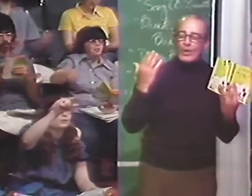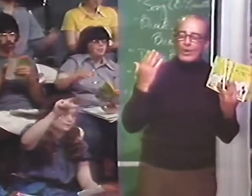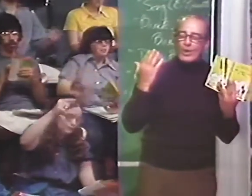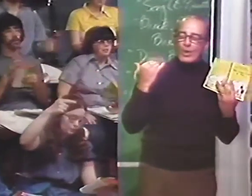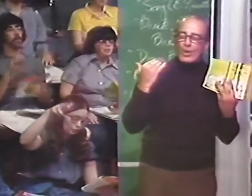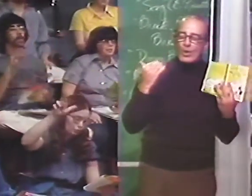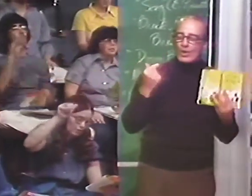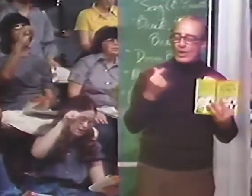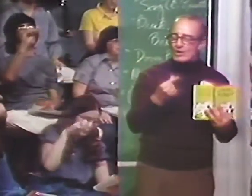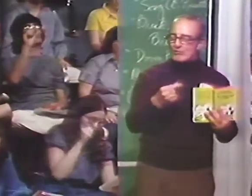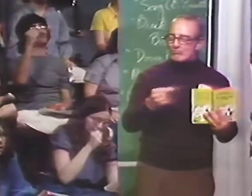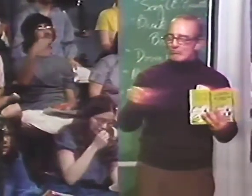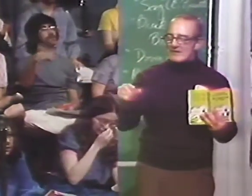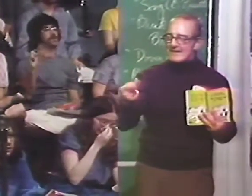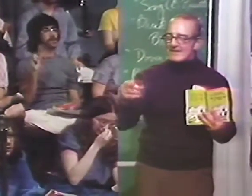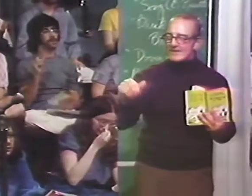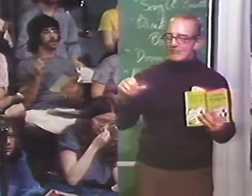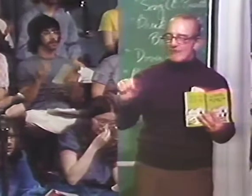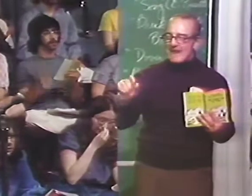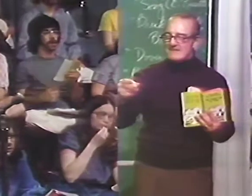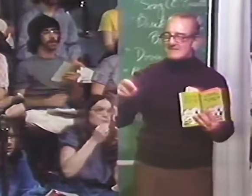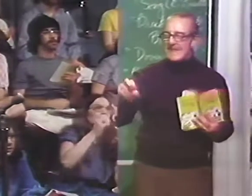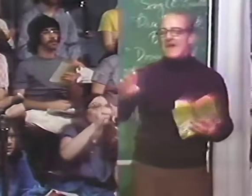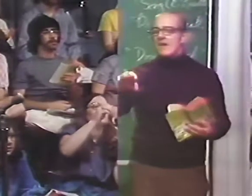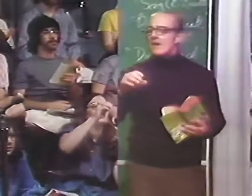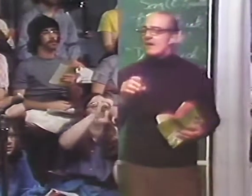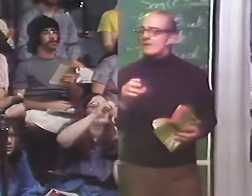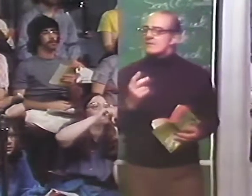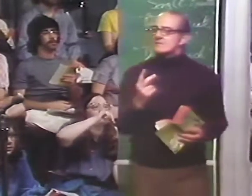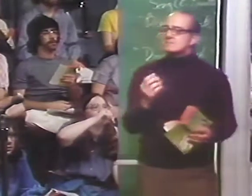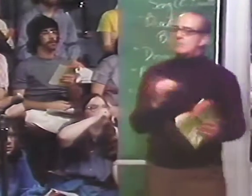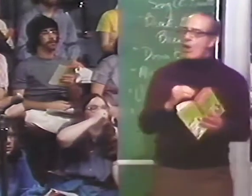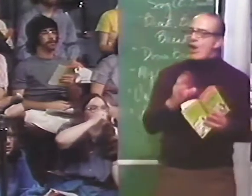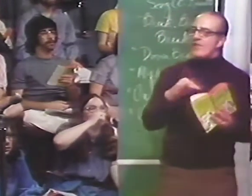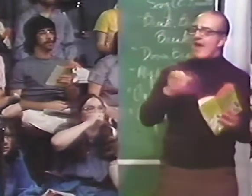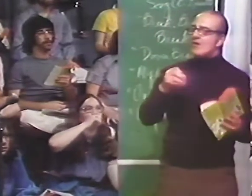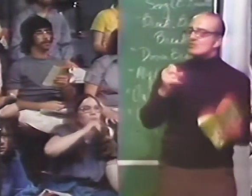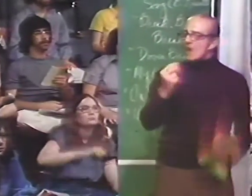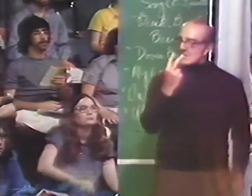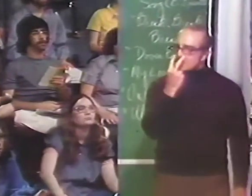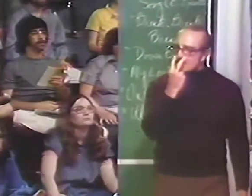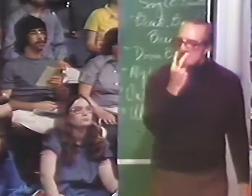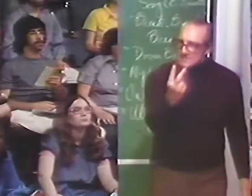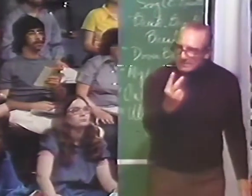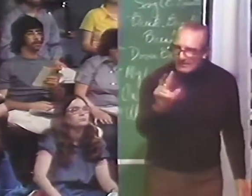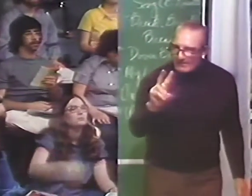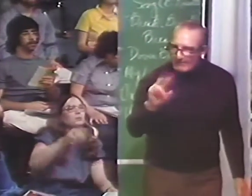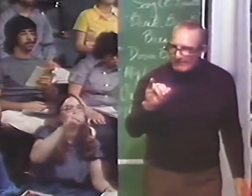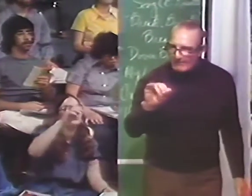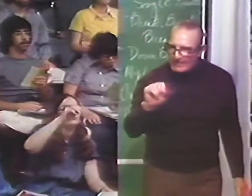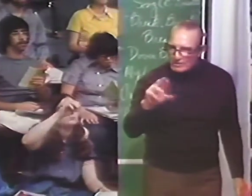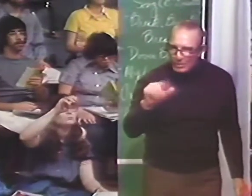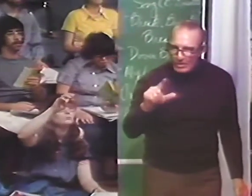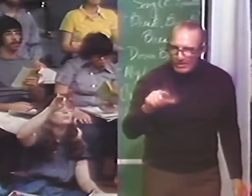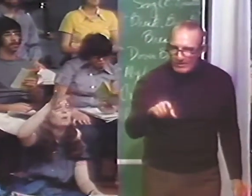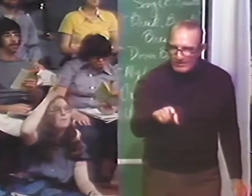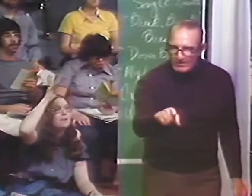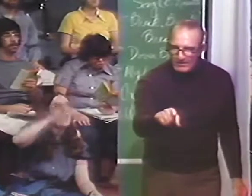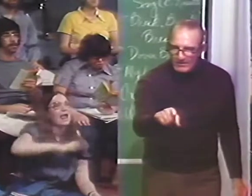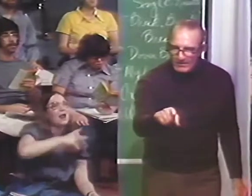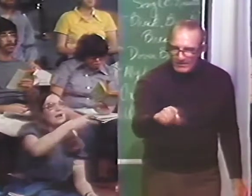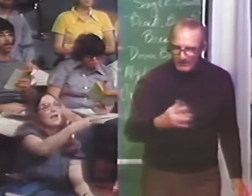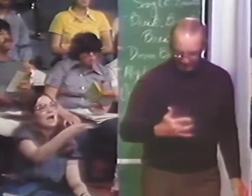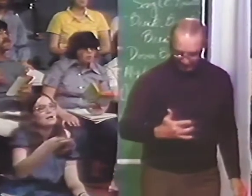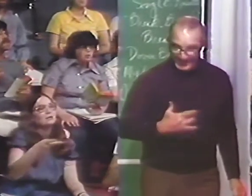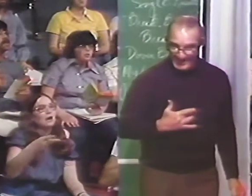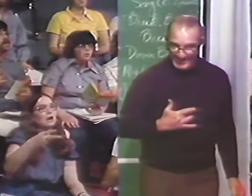"THE COOL GREEN GRASS"-- THAT'S MORE THAN JUST VISUAL.